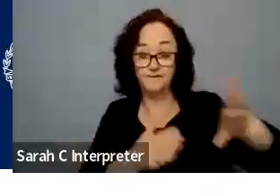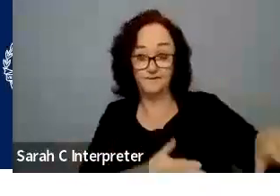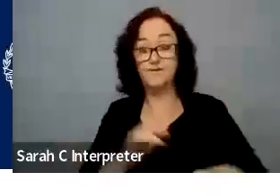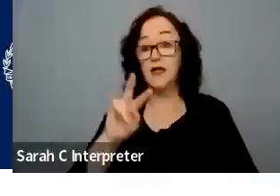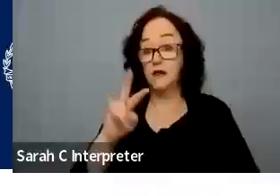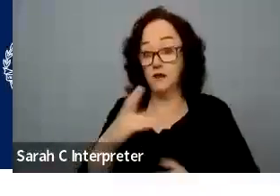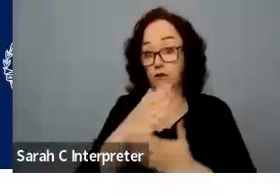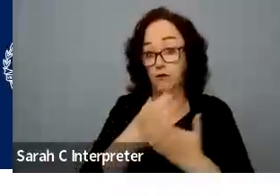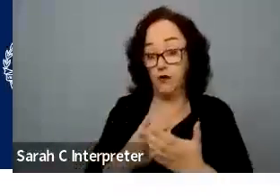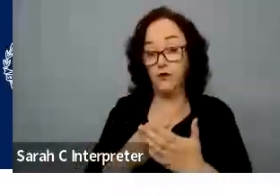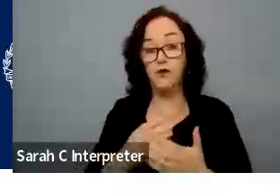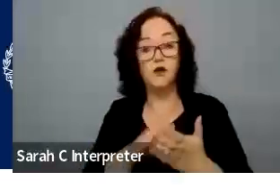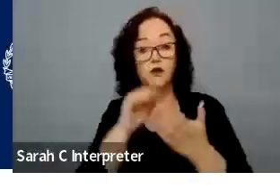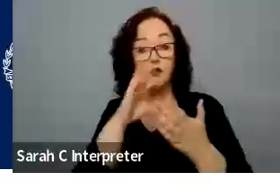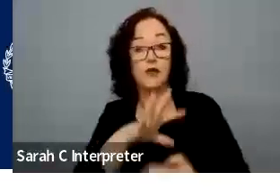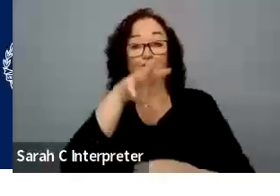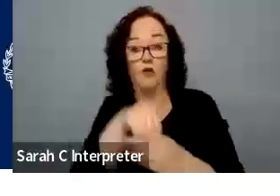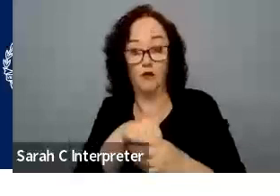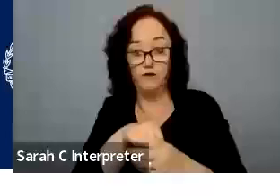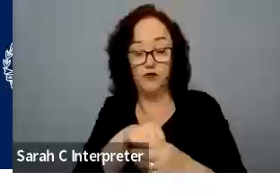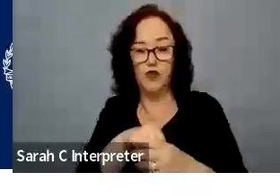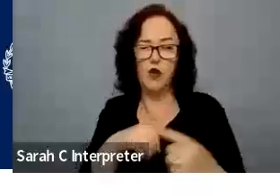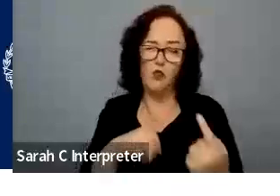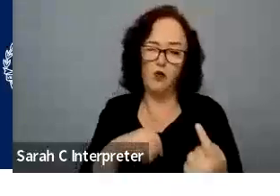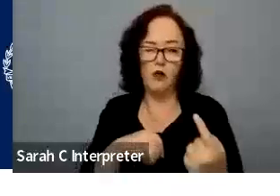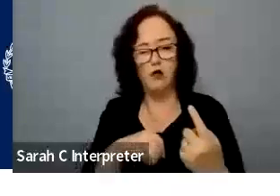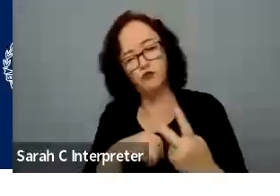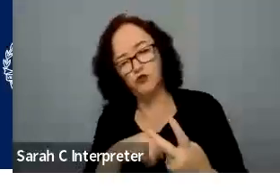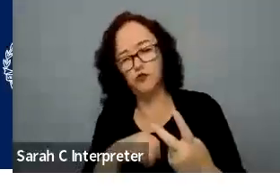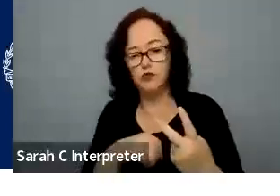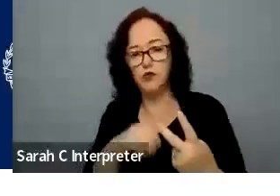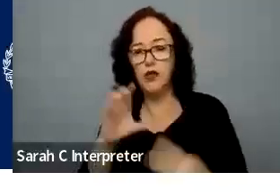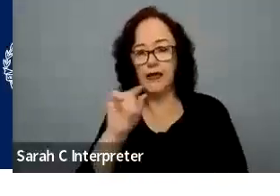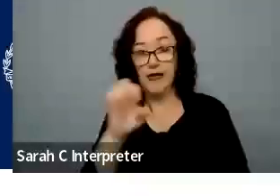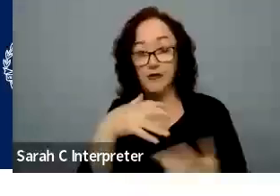one of two case studies or scenarios and these are the scenarios, I'm not going to go through them